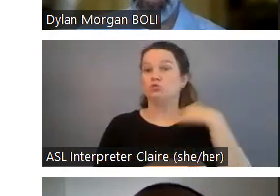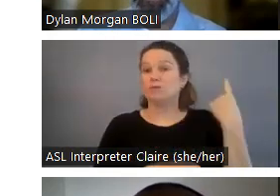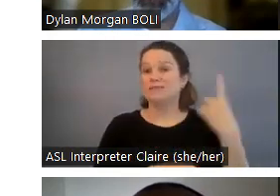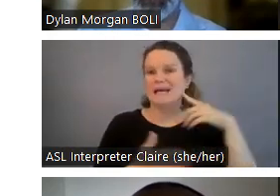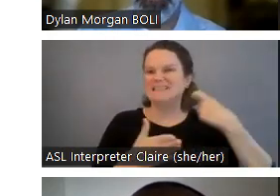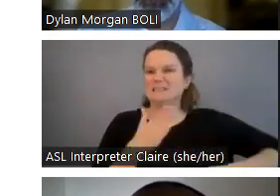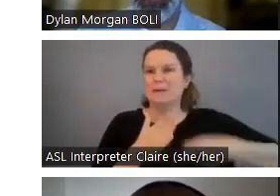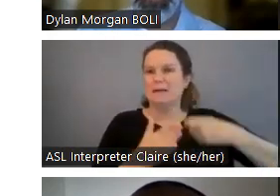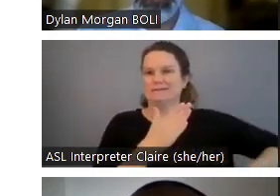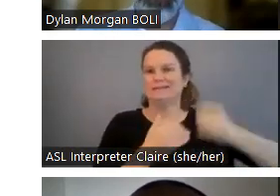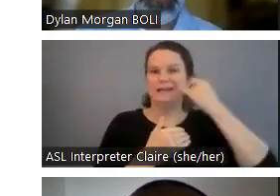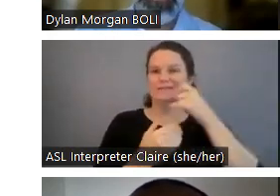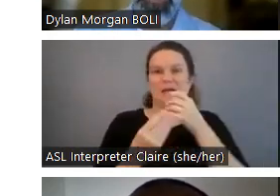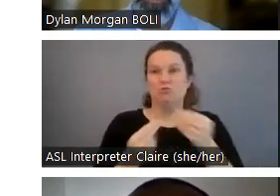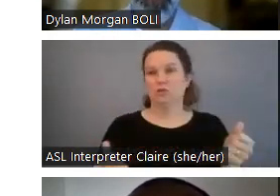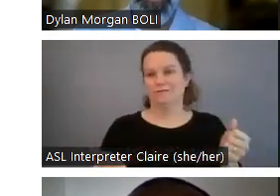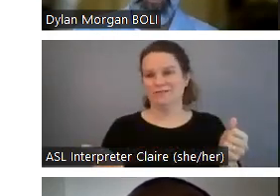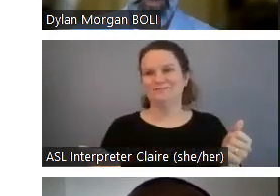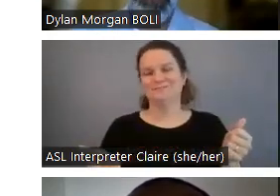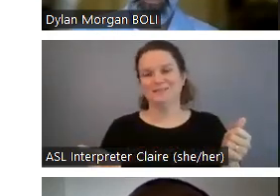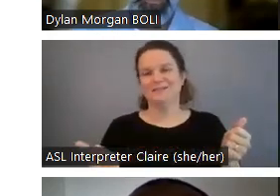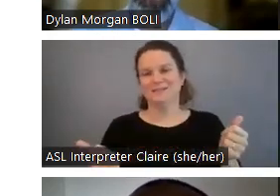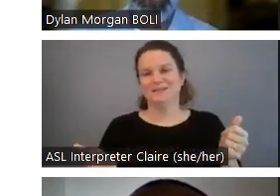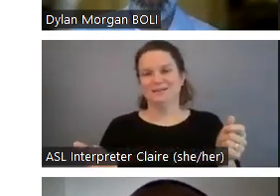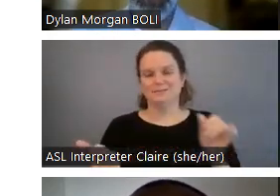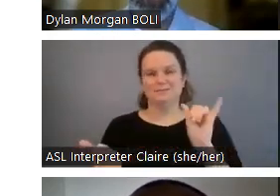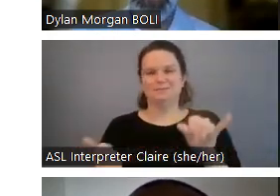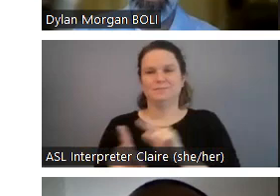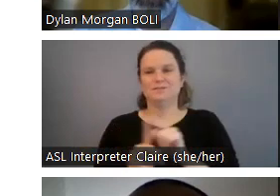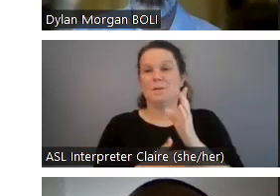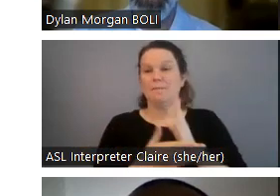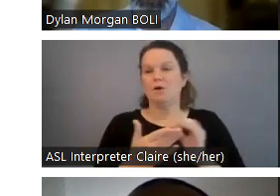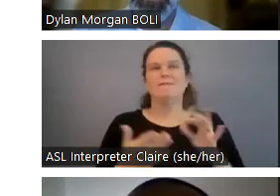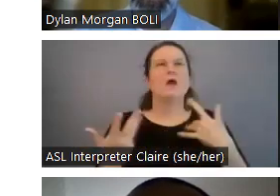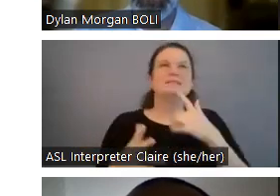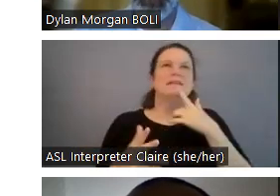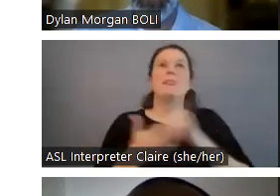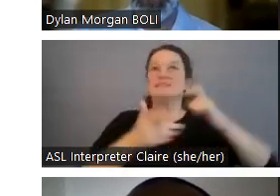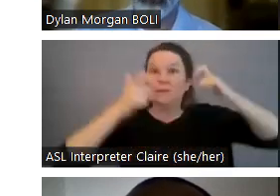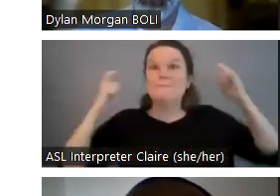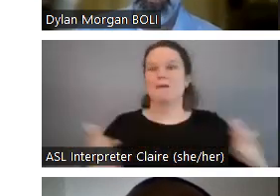we can't get this resolved. And that's also part of, I don't want to say that